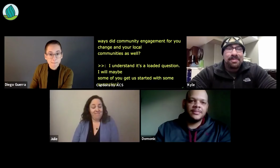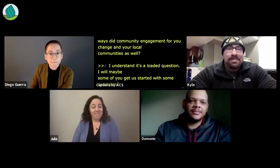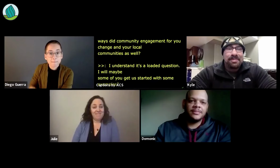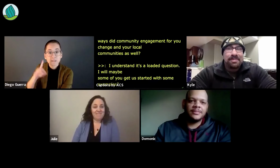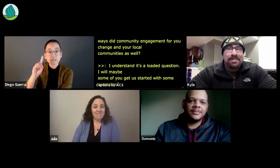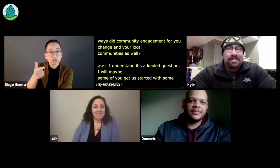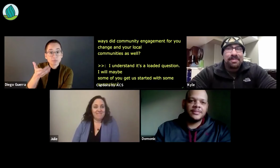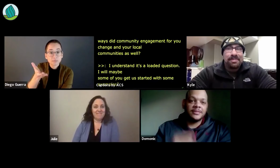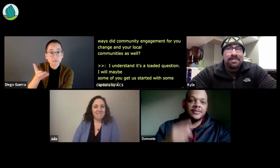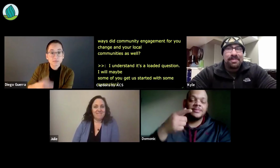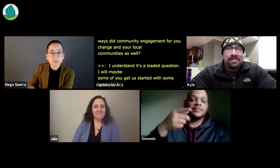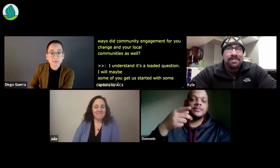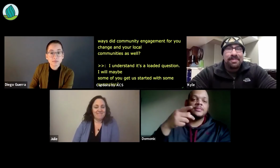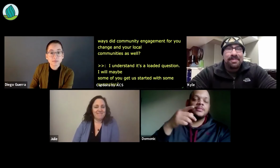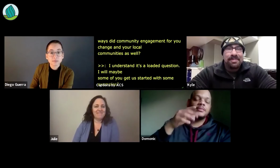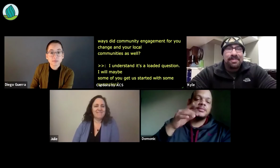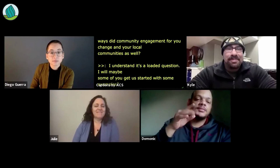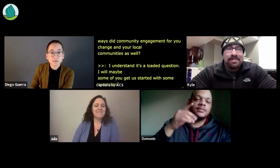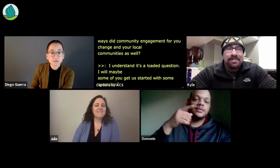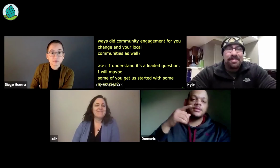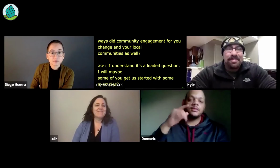Dominic. This is Dominic responding.